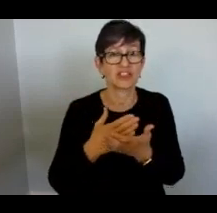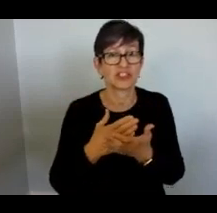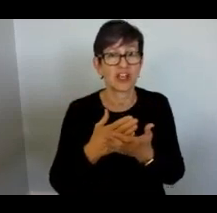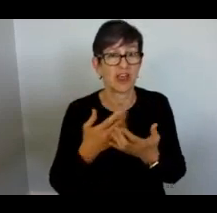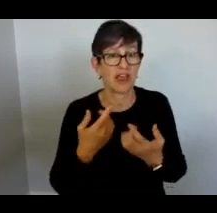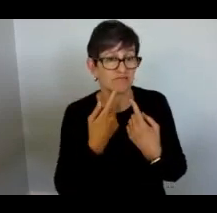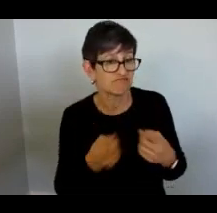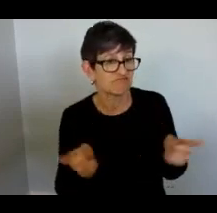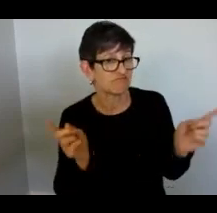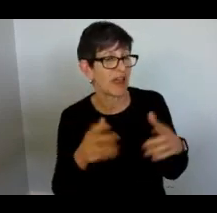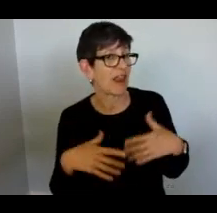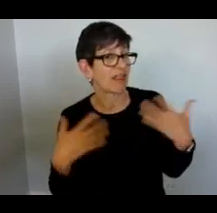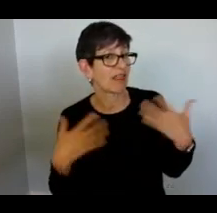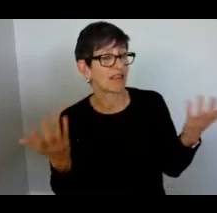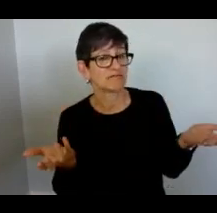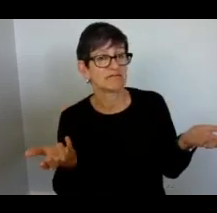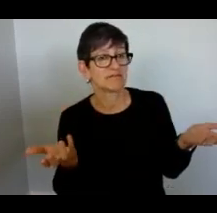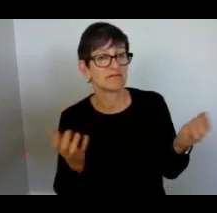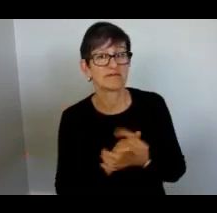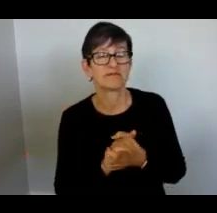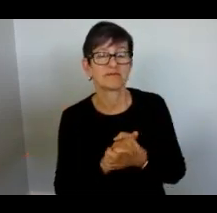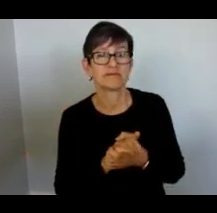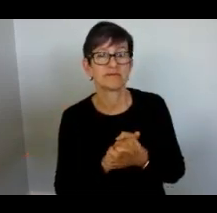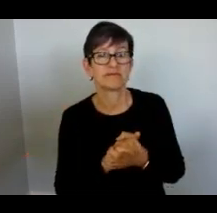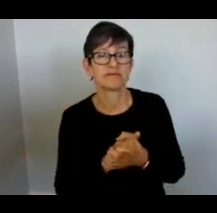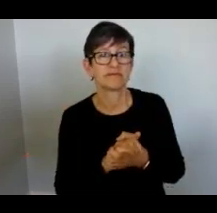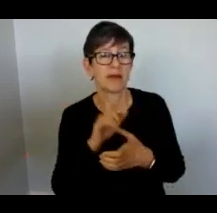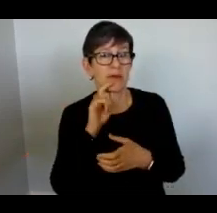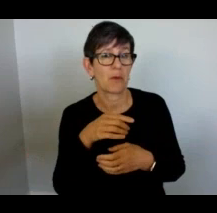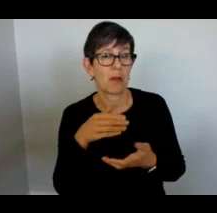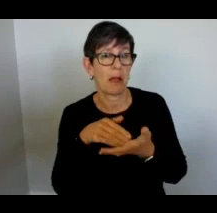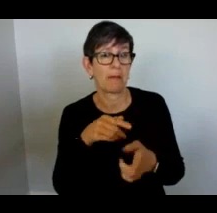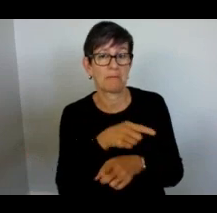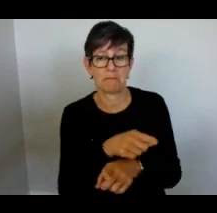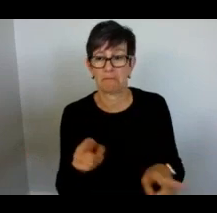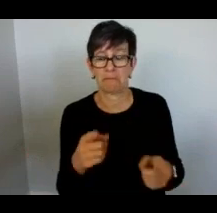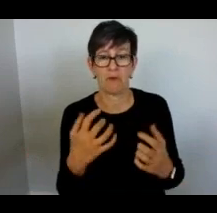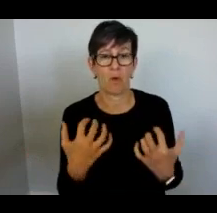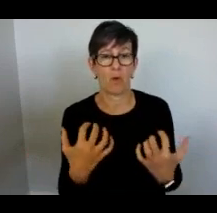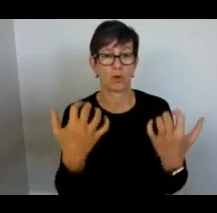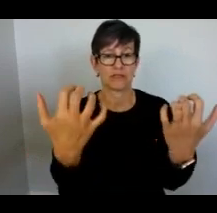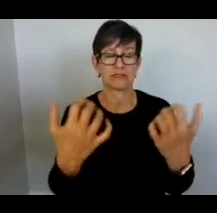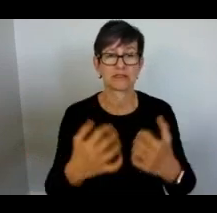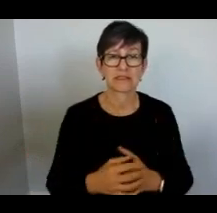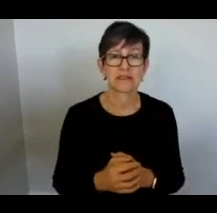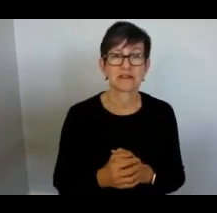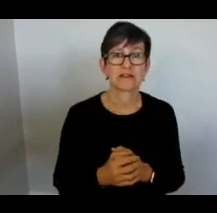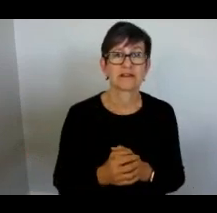today, that could be really beneficial for our audience today as well. ESE: I'll just comment